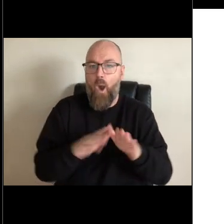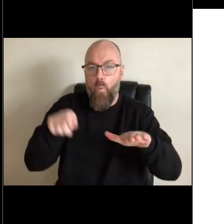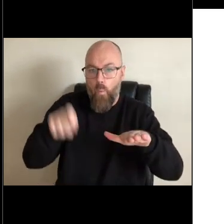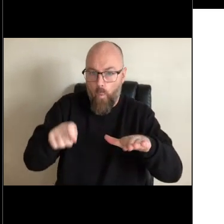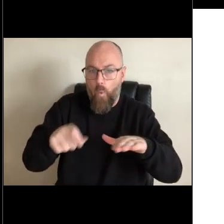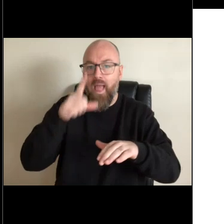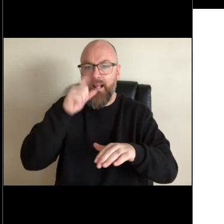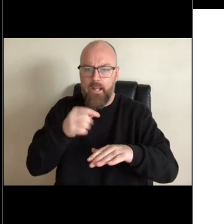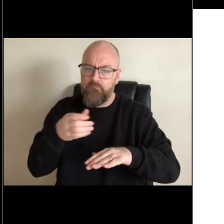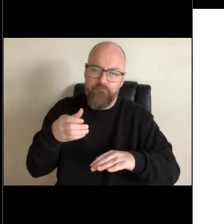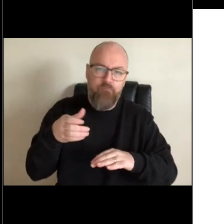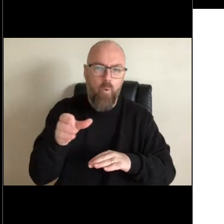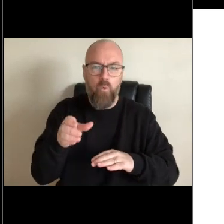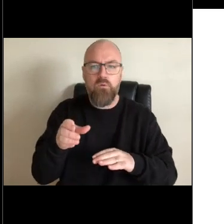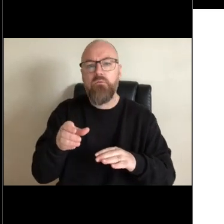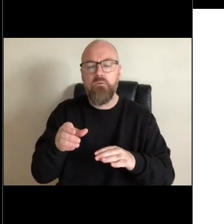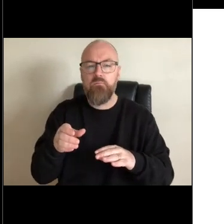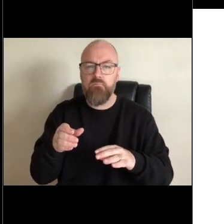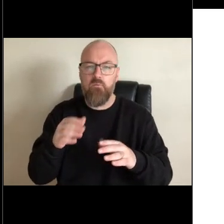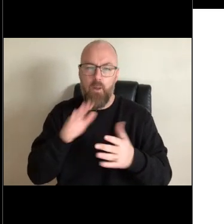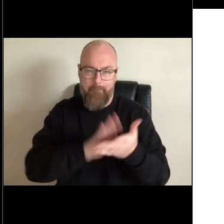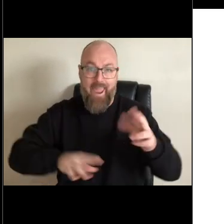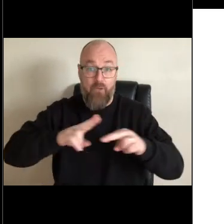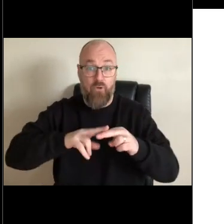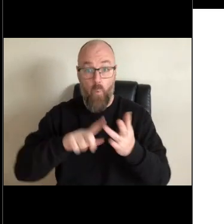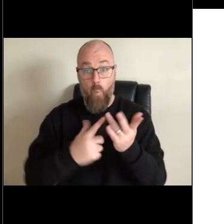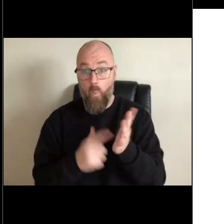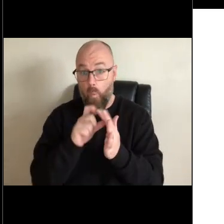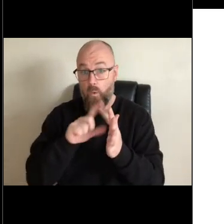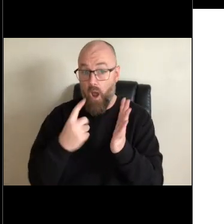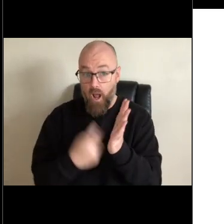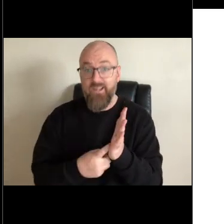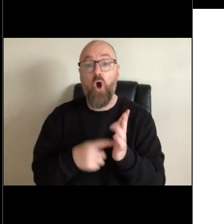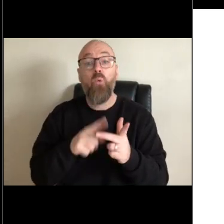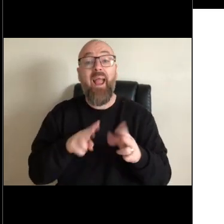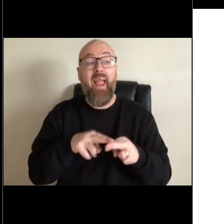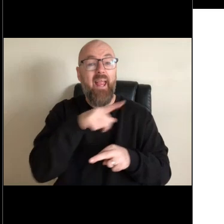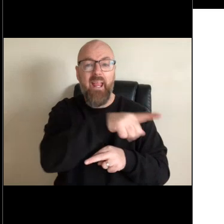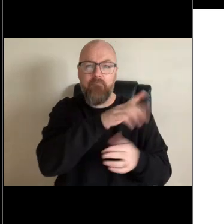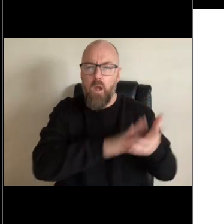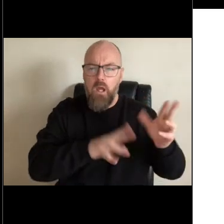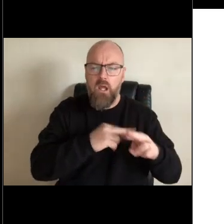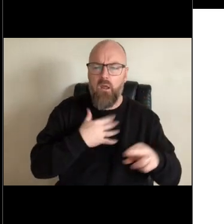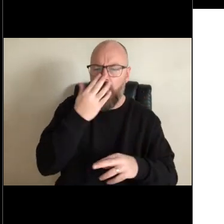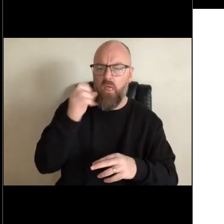parenting orders so if somebody doesn't comply with the parenting order the court has got some